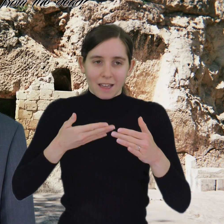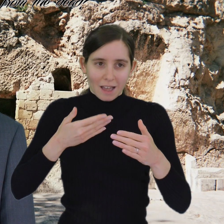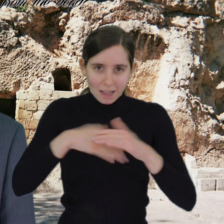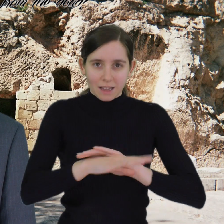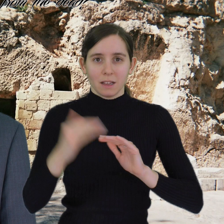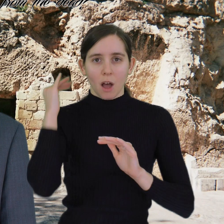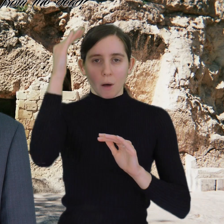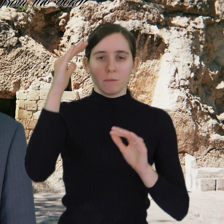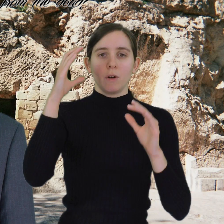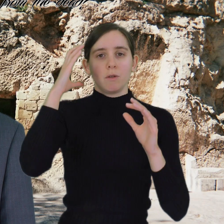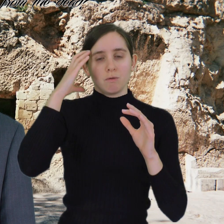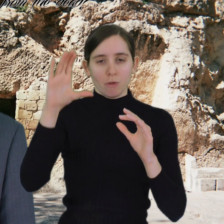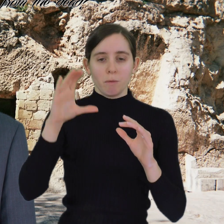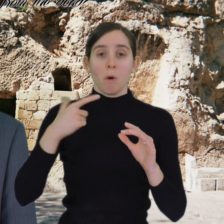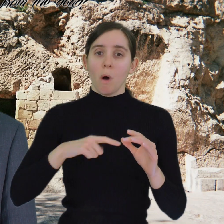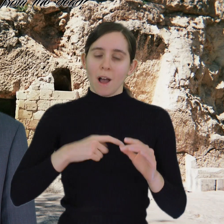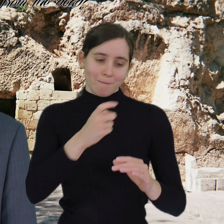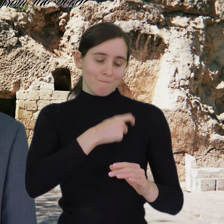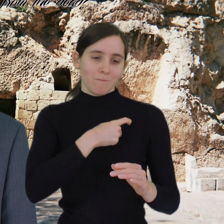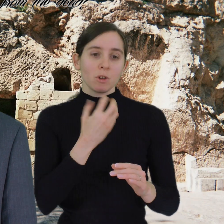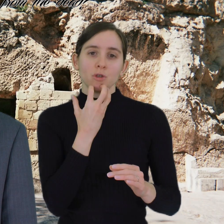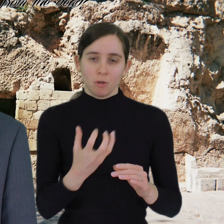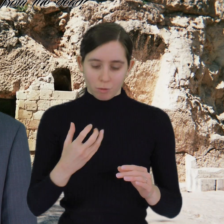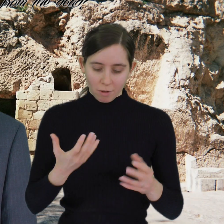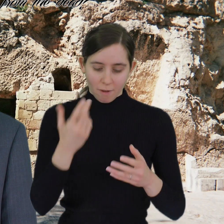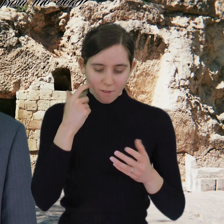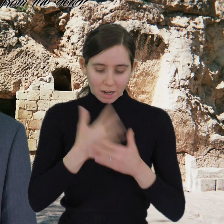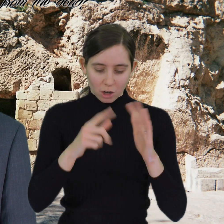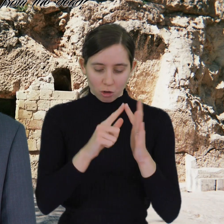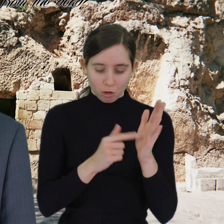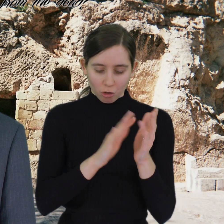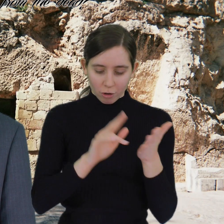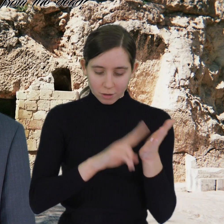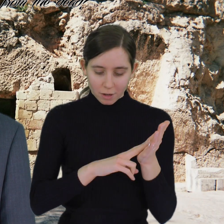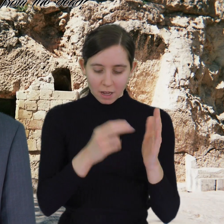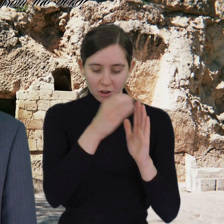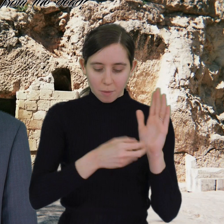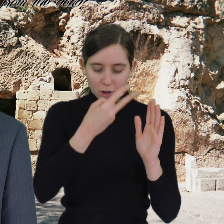the Jews." You can find that in John 20:19. They did not believe when the women